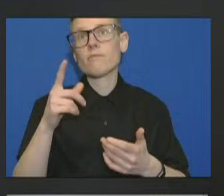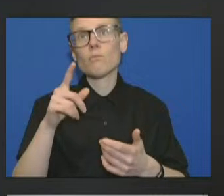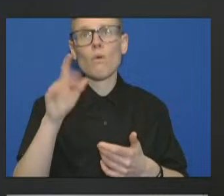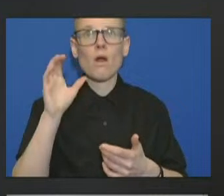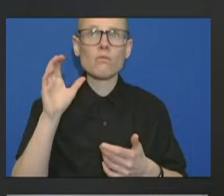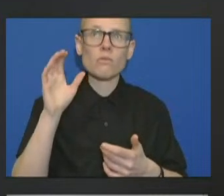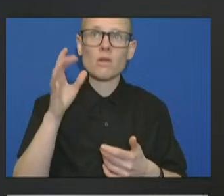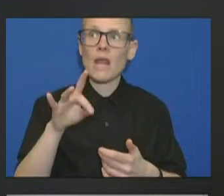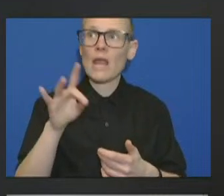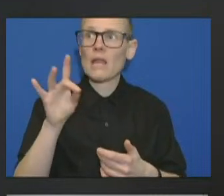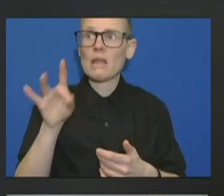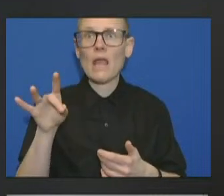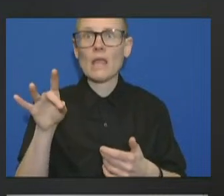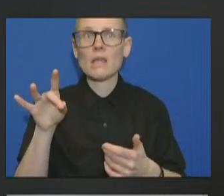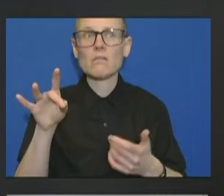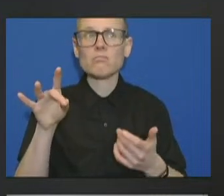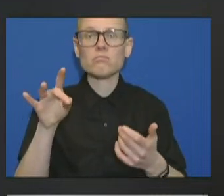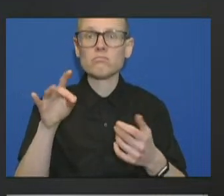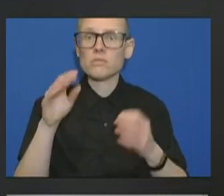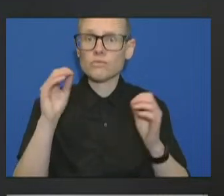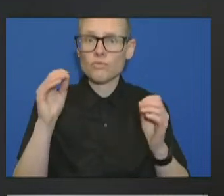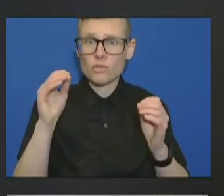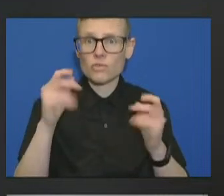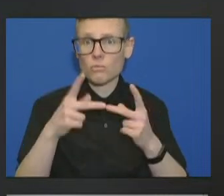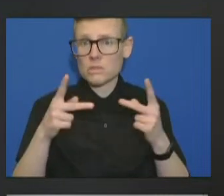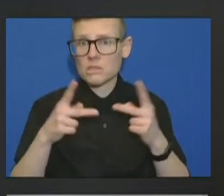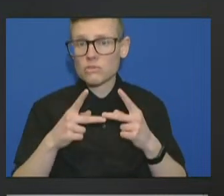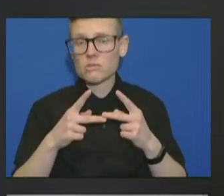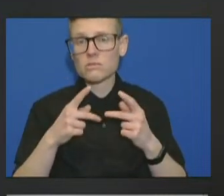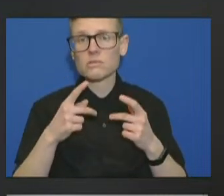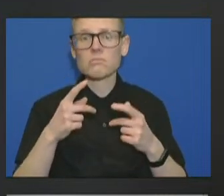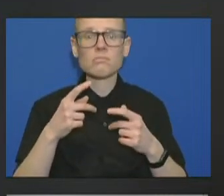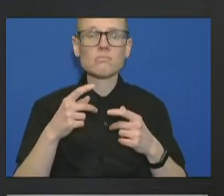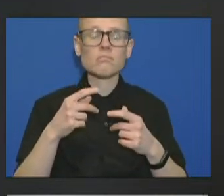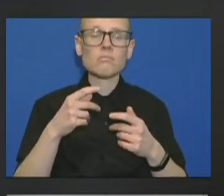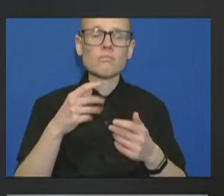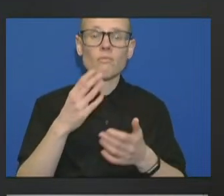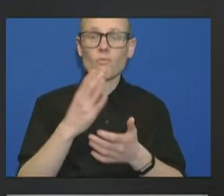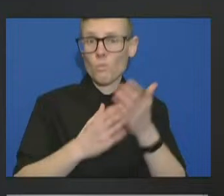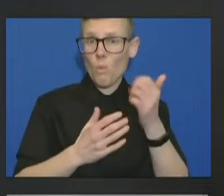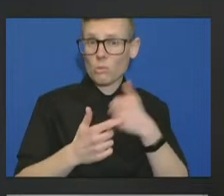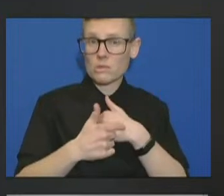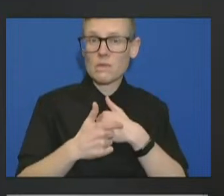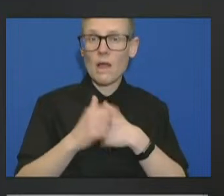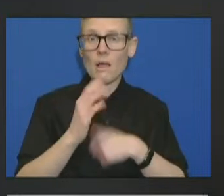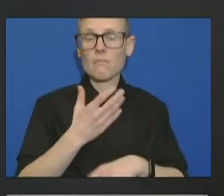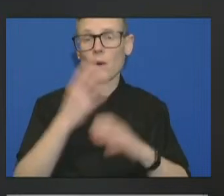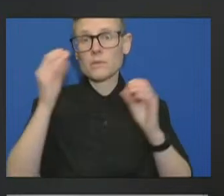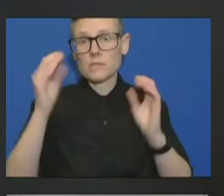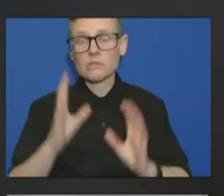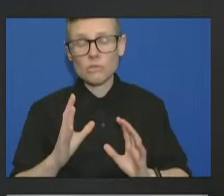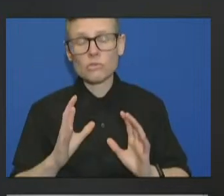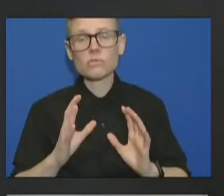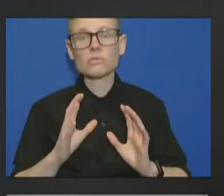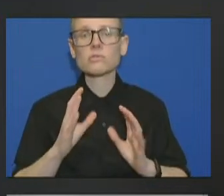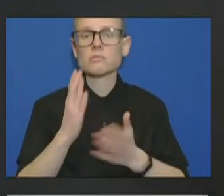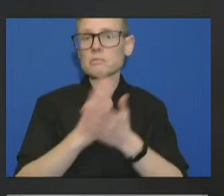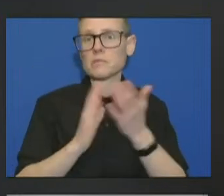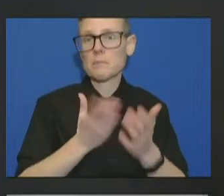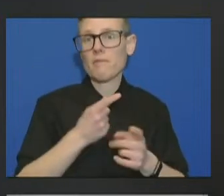special education standpoint, is that we have 188 instructional